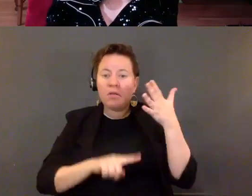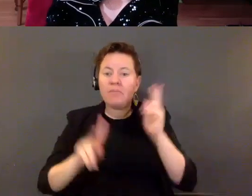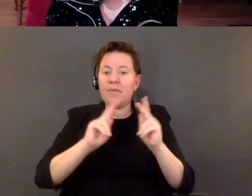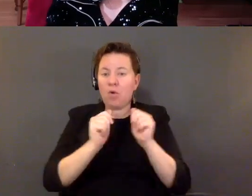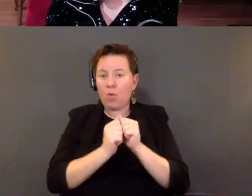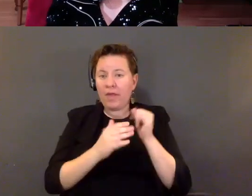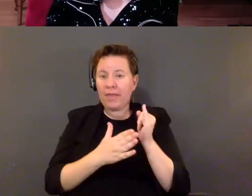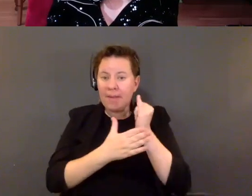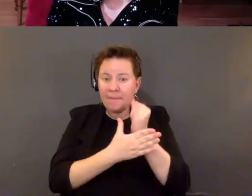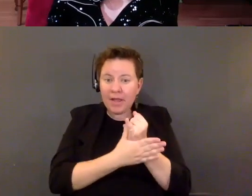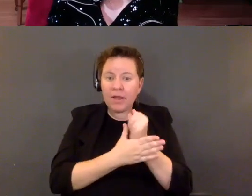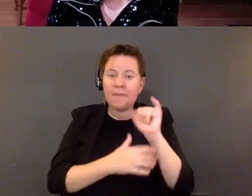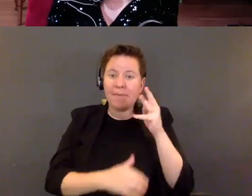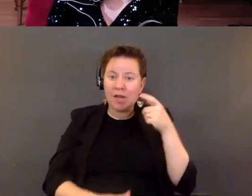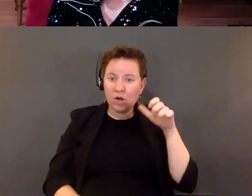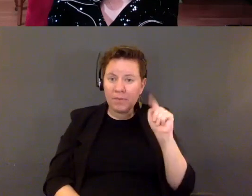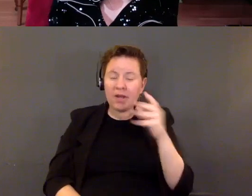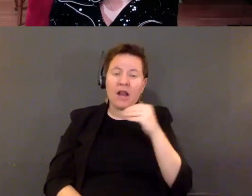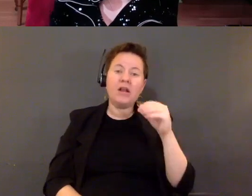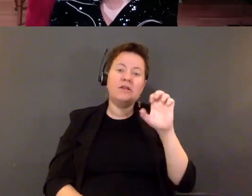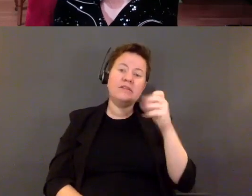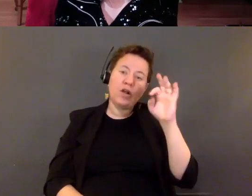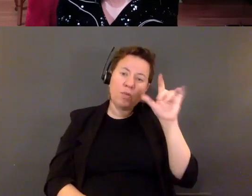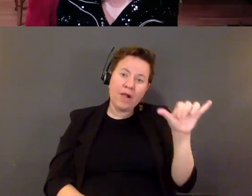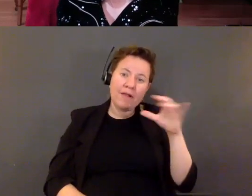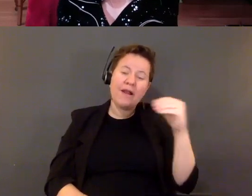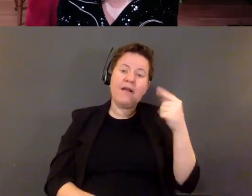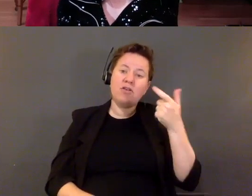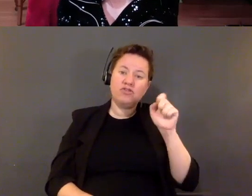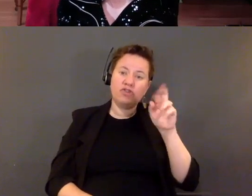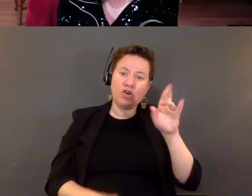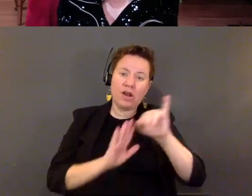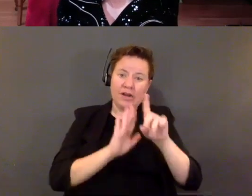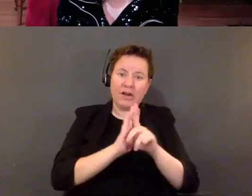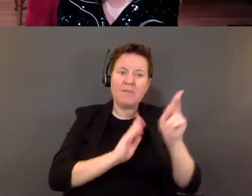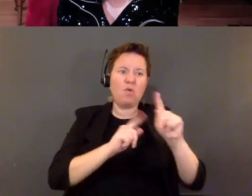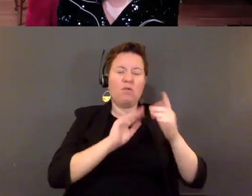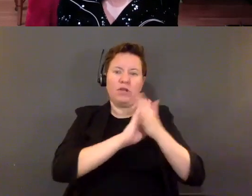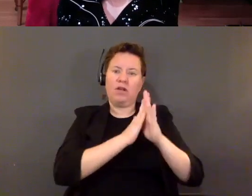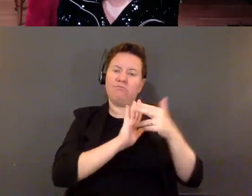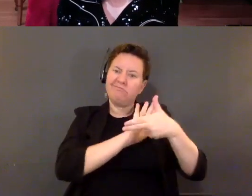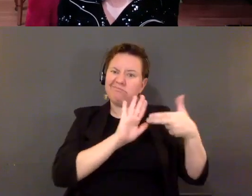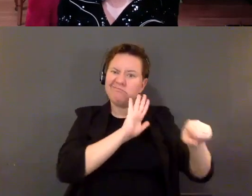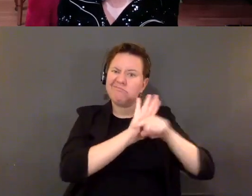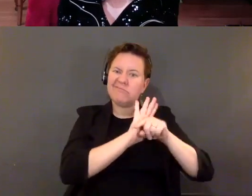and those whose sexuality on gender identity have long been stigmatized a long time faculty